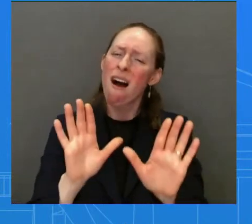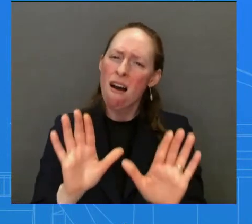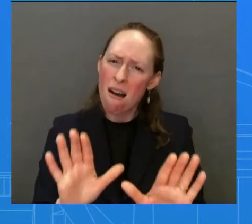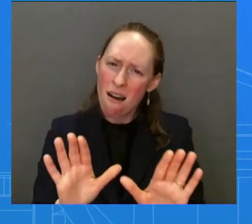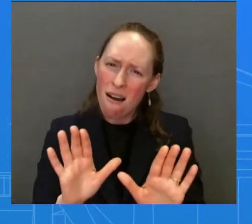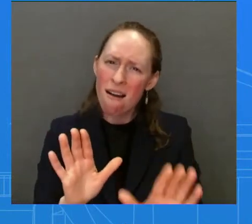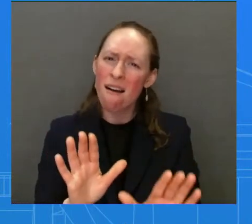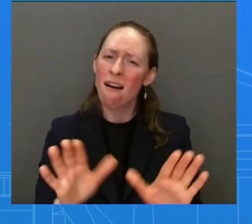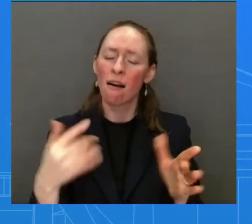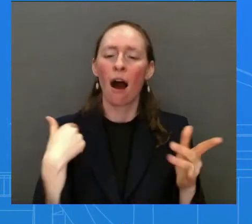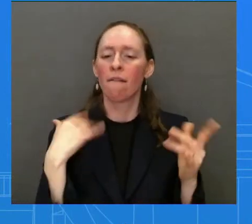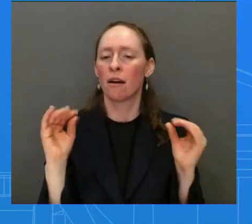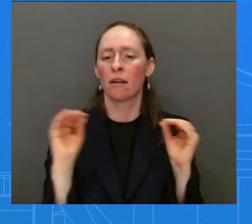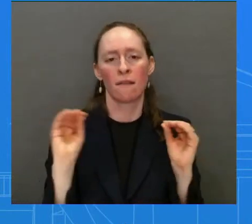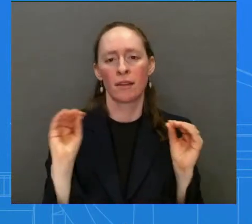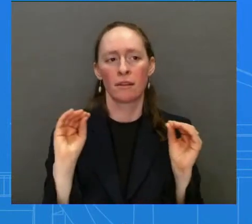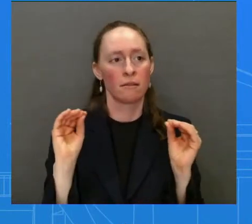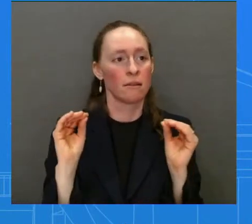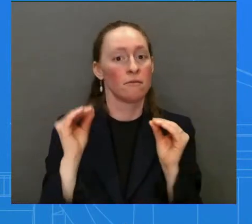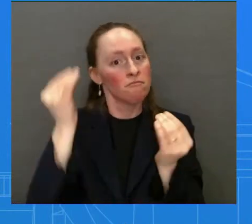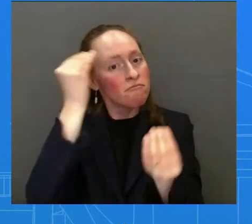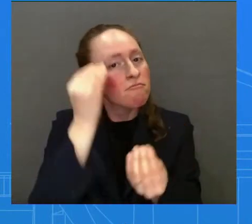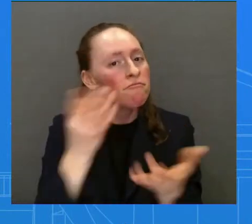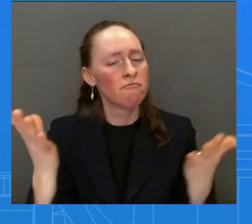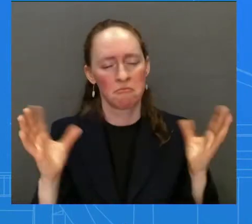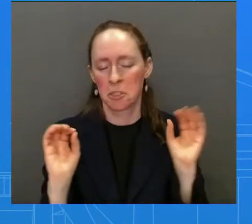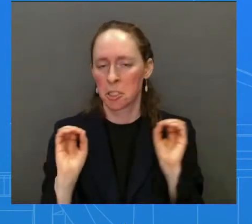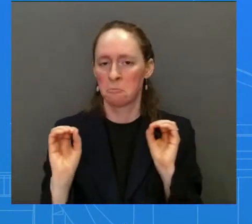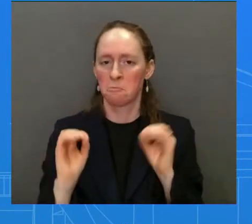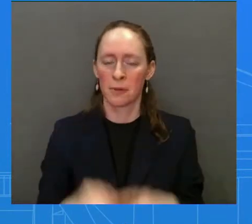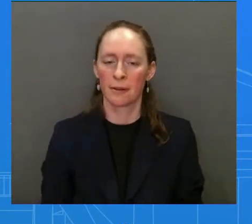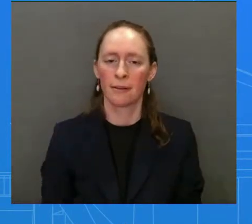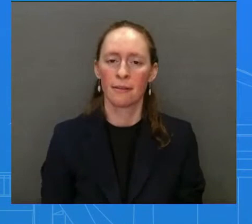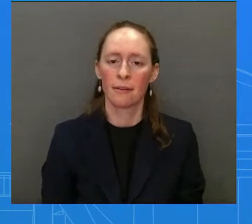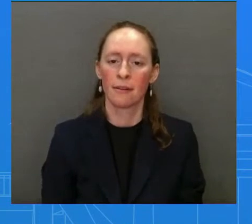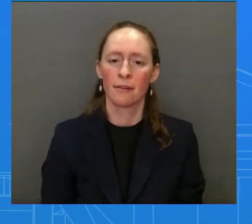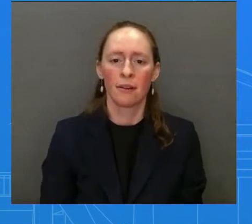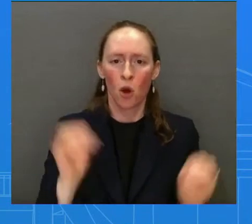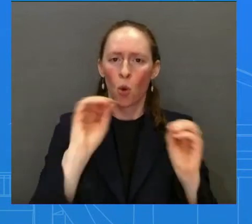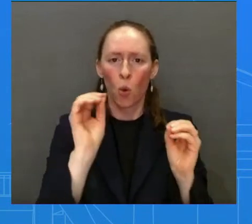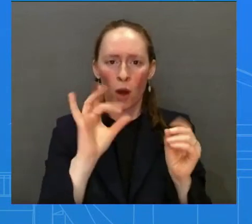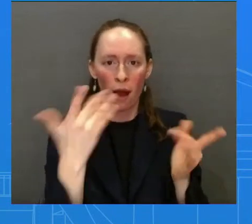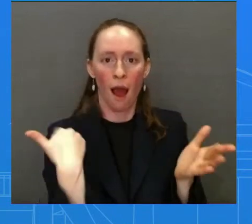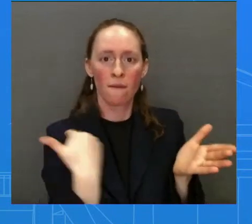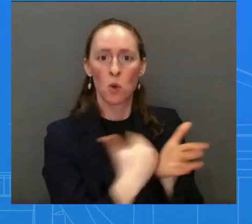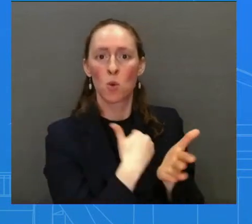to lay down of a conversation that he's had recently. What I'm saying is: This is something that his administration